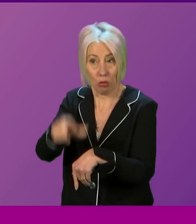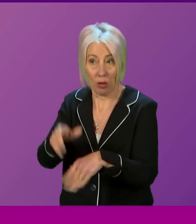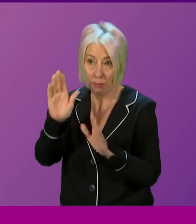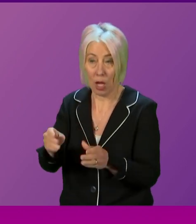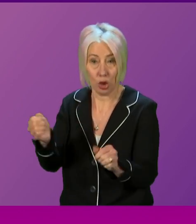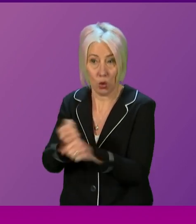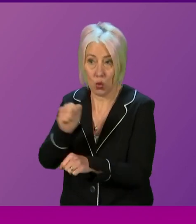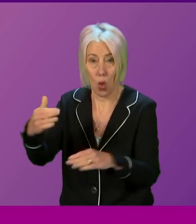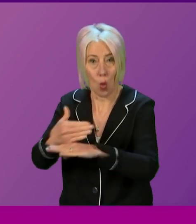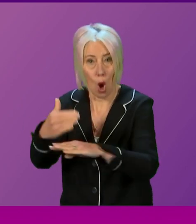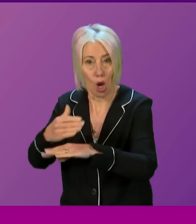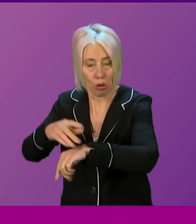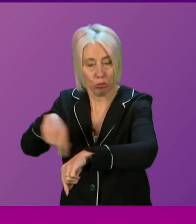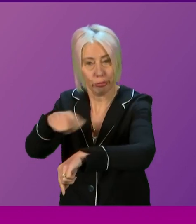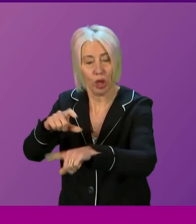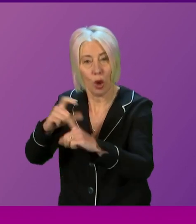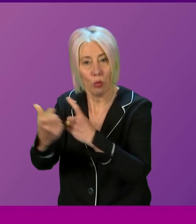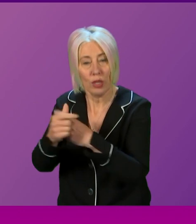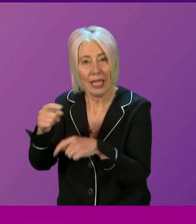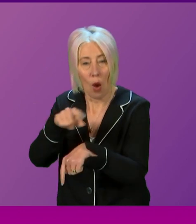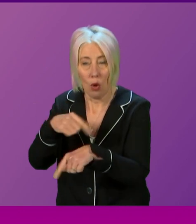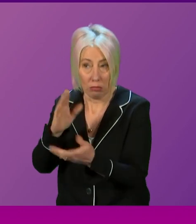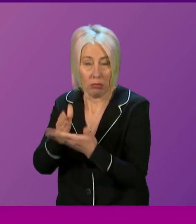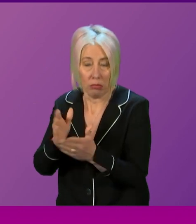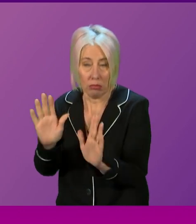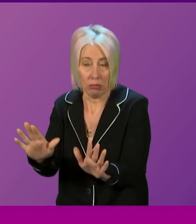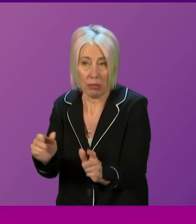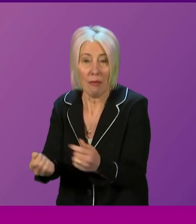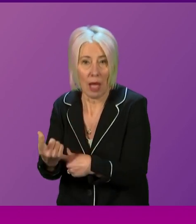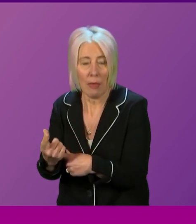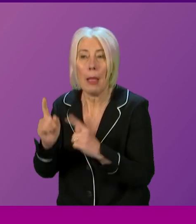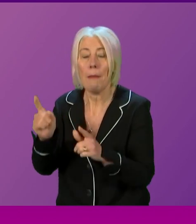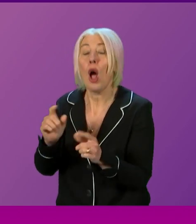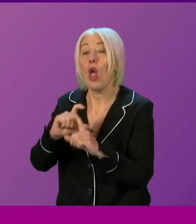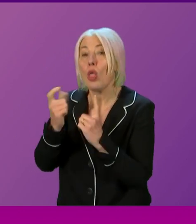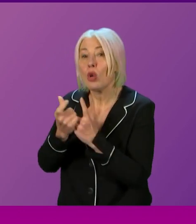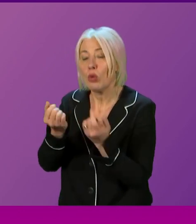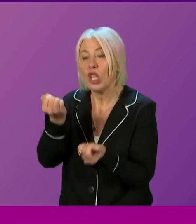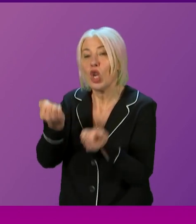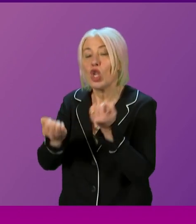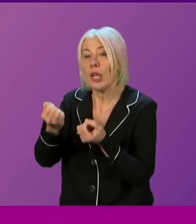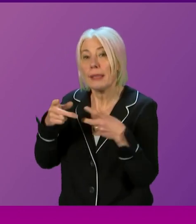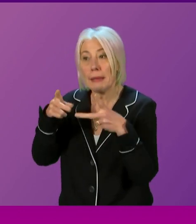That remains the case. More generally, our community justice system performs well.